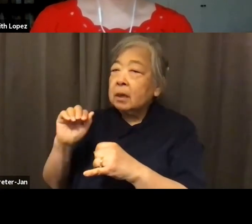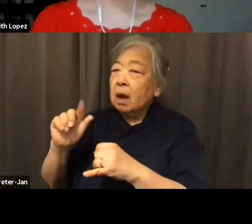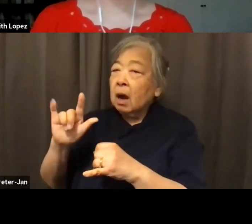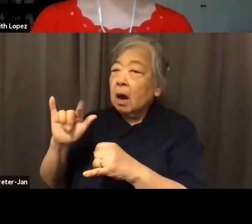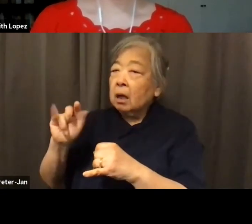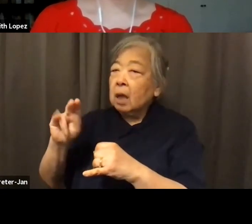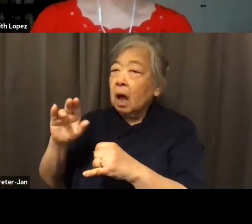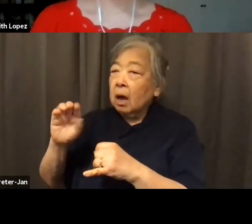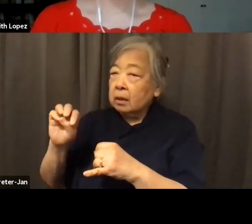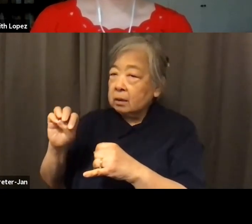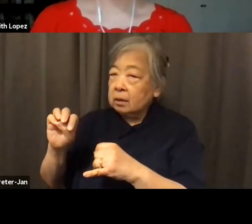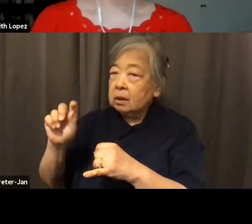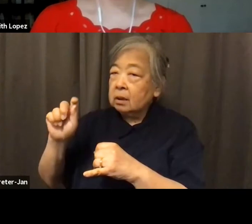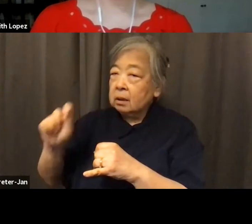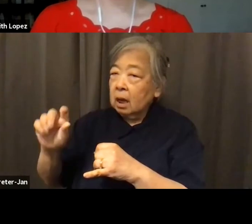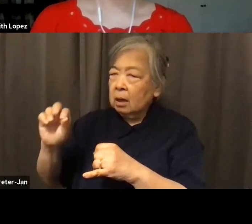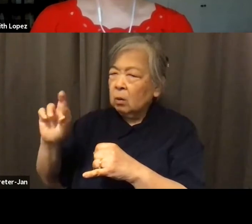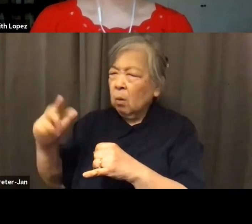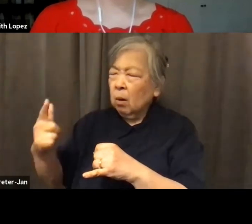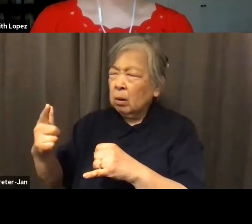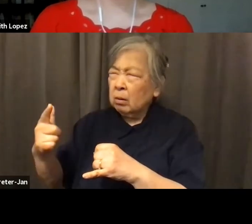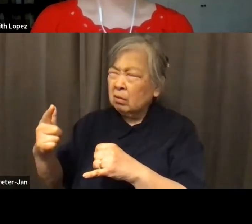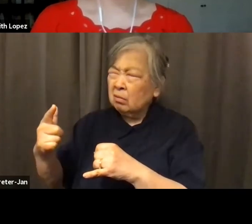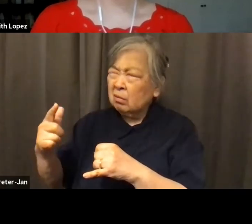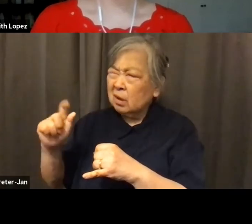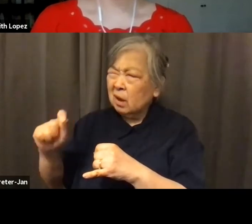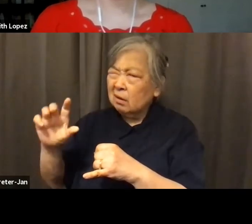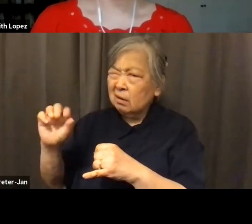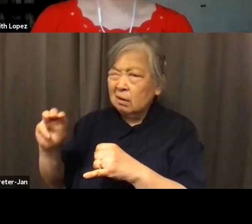or com? I forget.